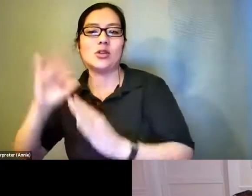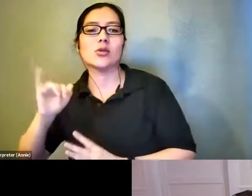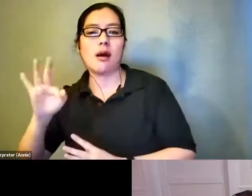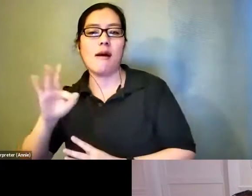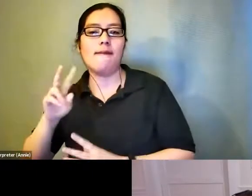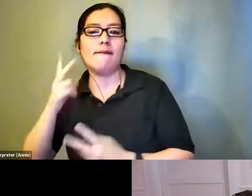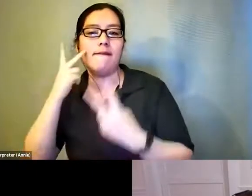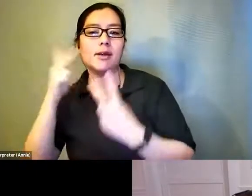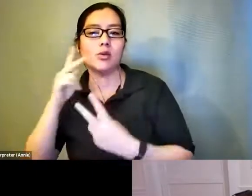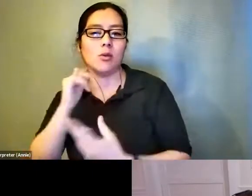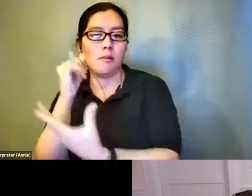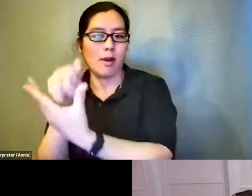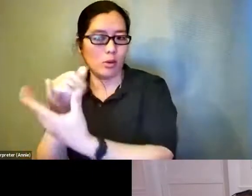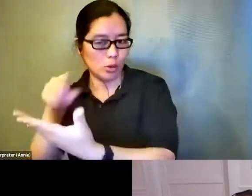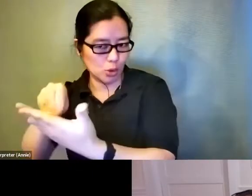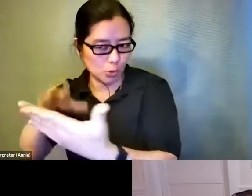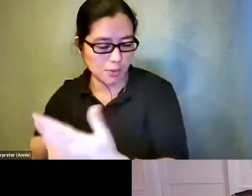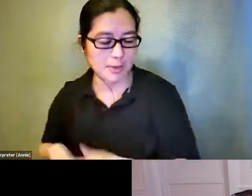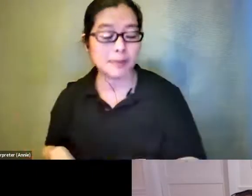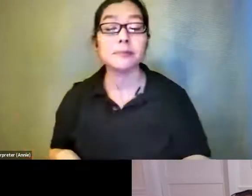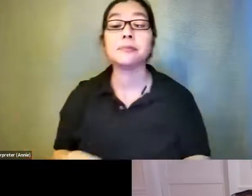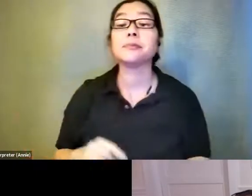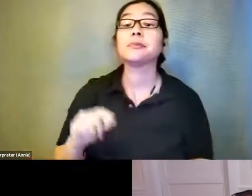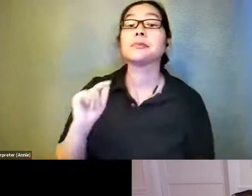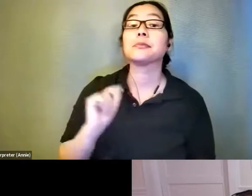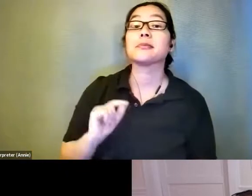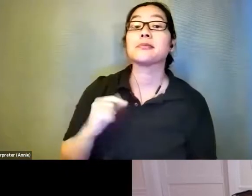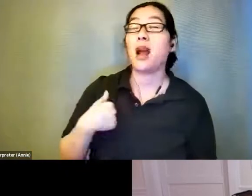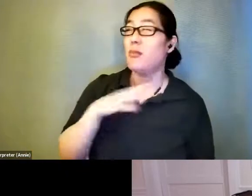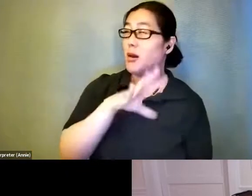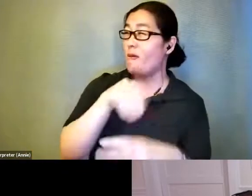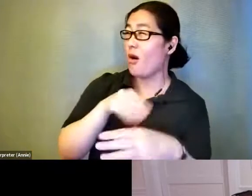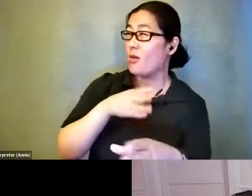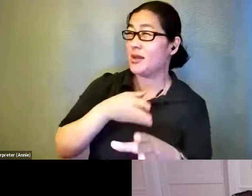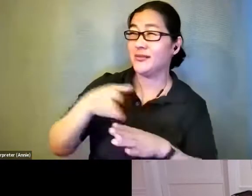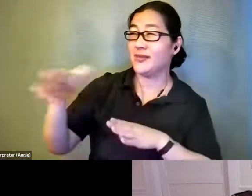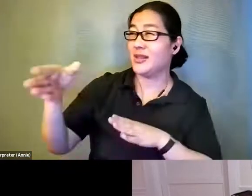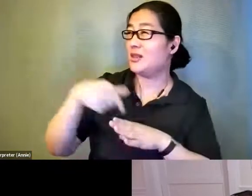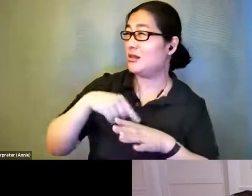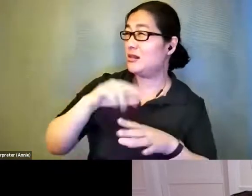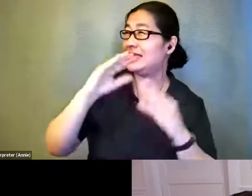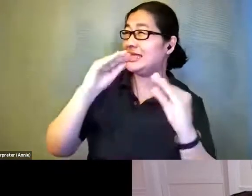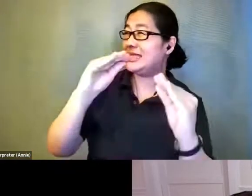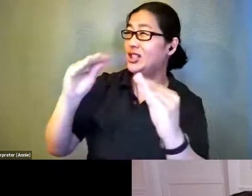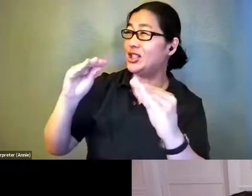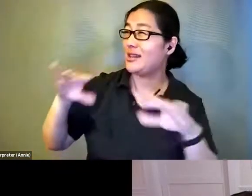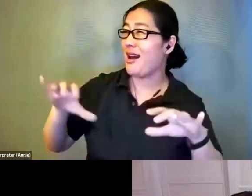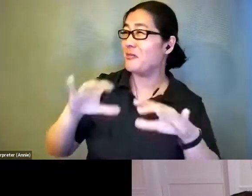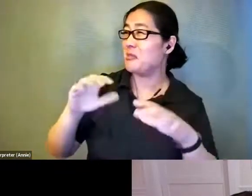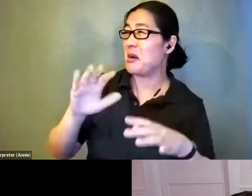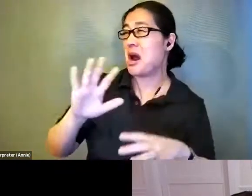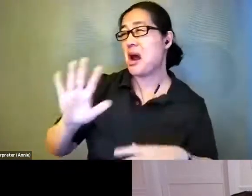I've been in the field teaching actively for eighteen 18 years heading into my eighteenth